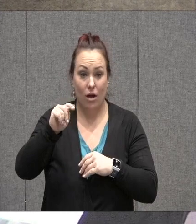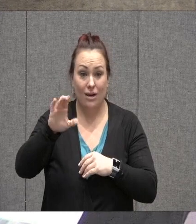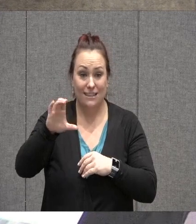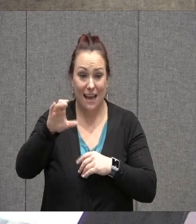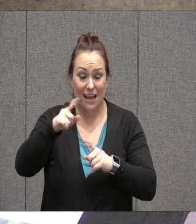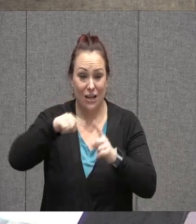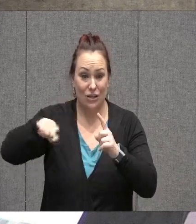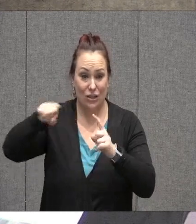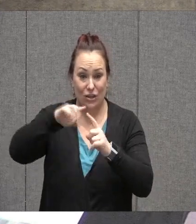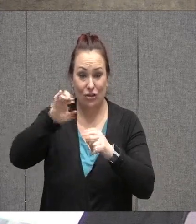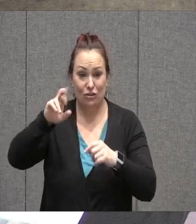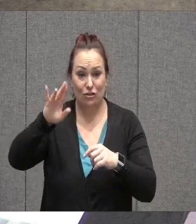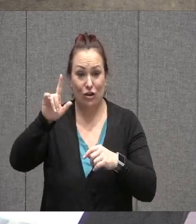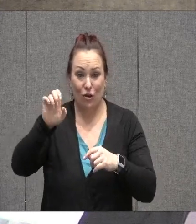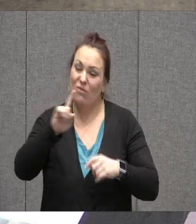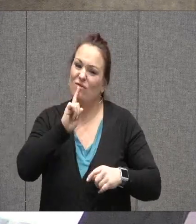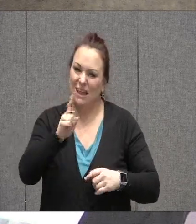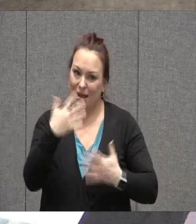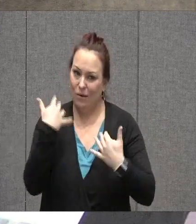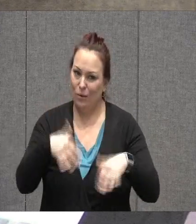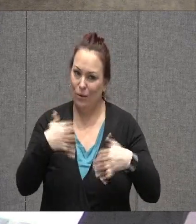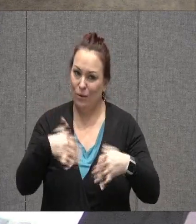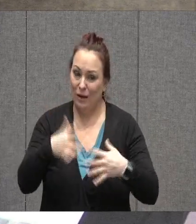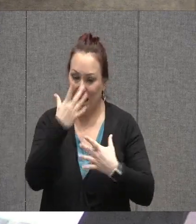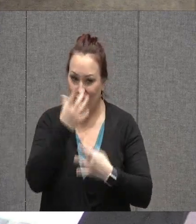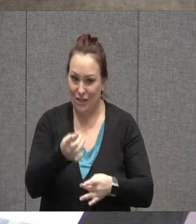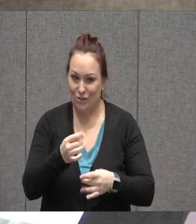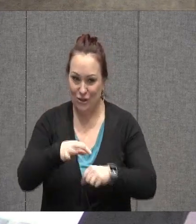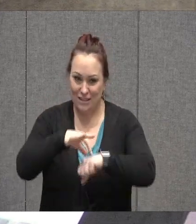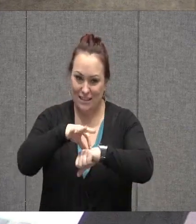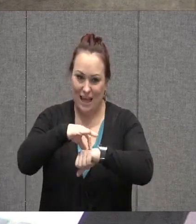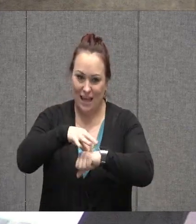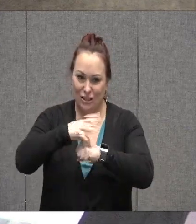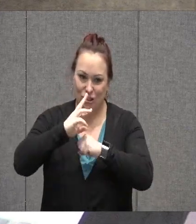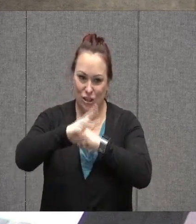Really interesting geographical information too today, right?